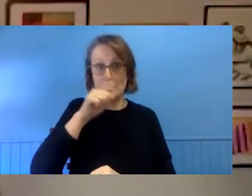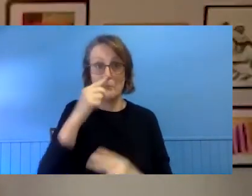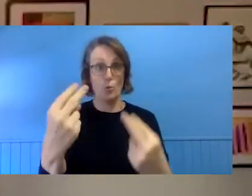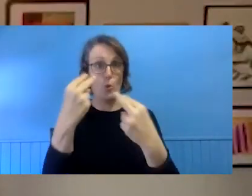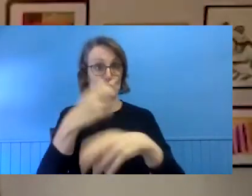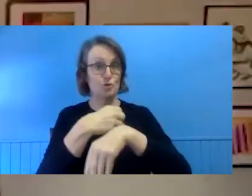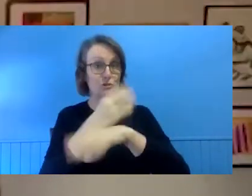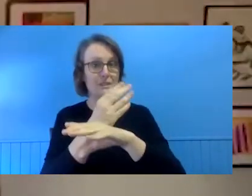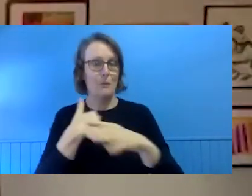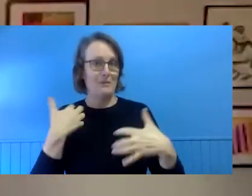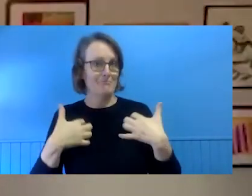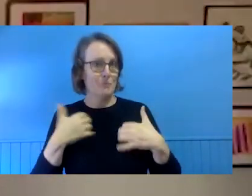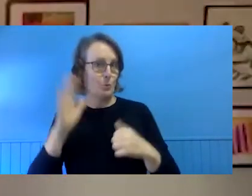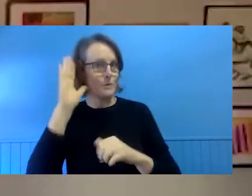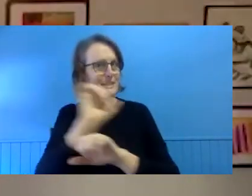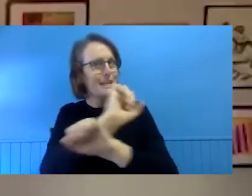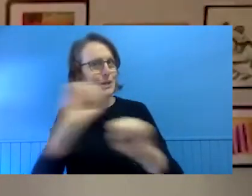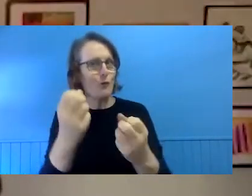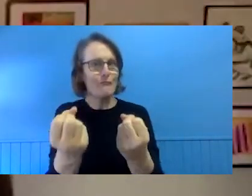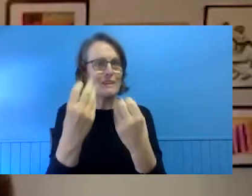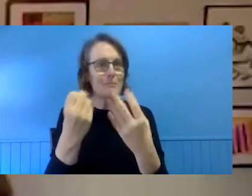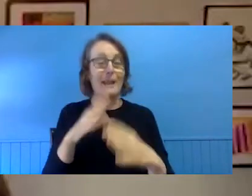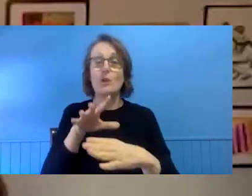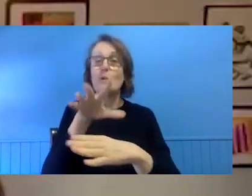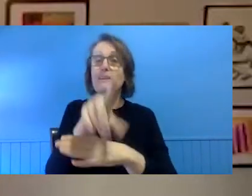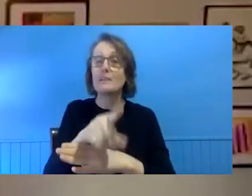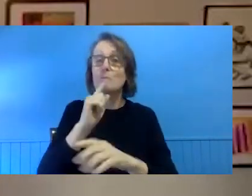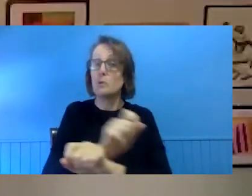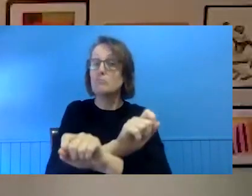want to hear your thoughts. Early next week we'll send everyone an